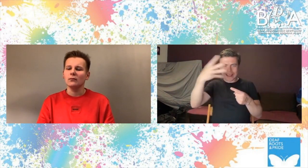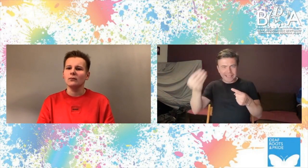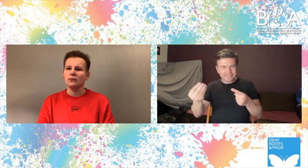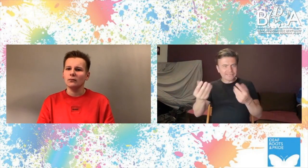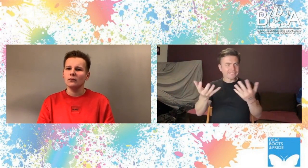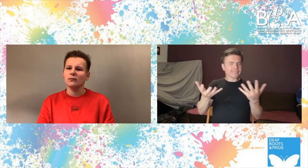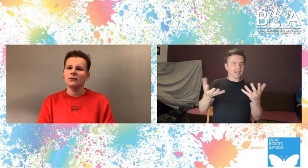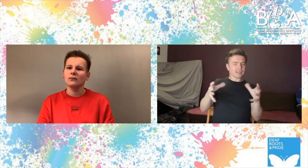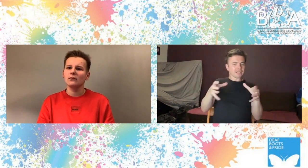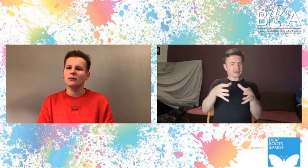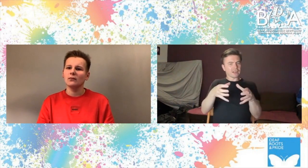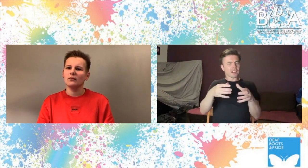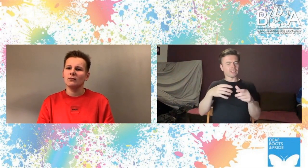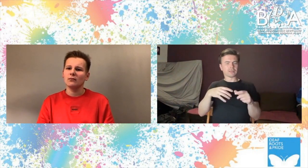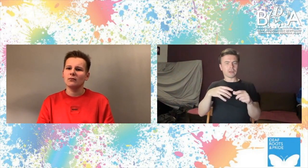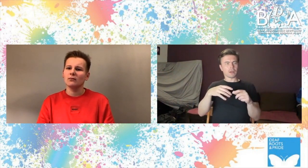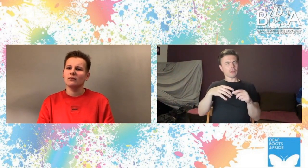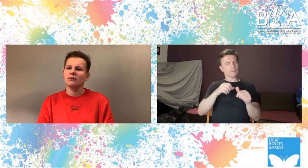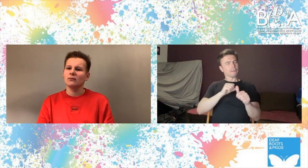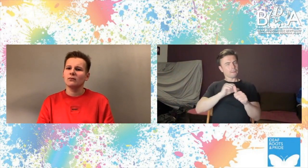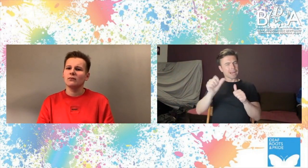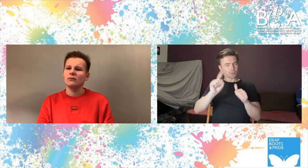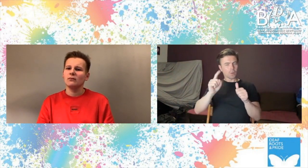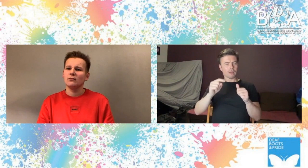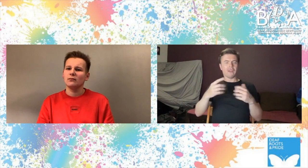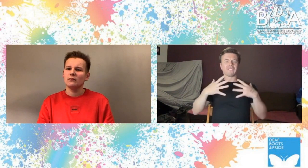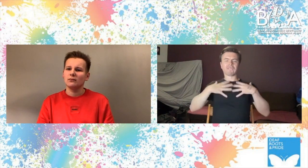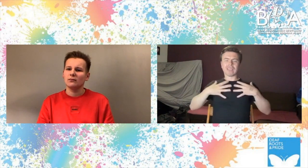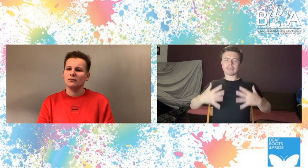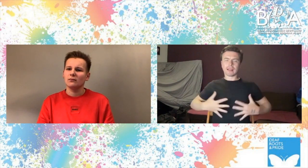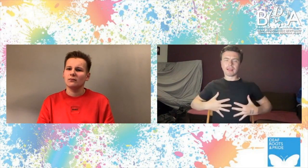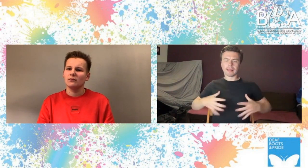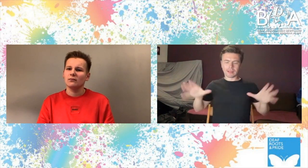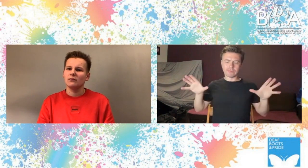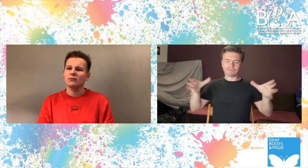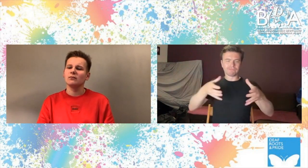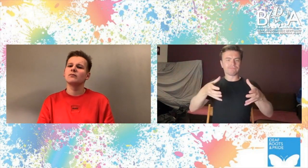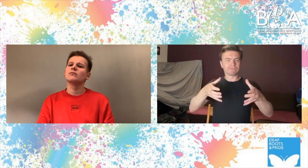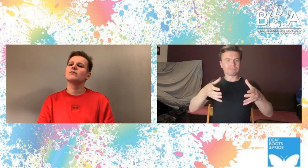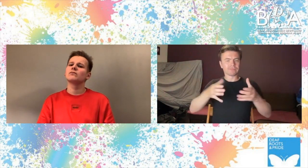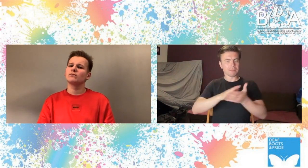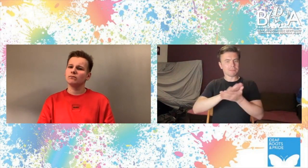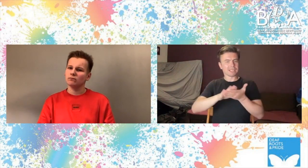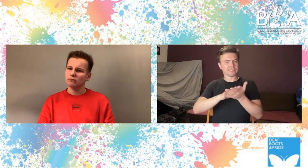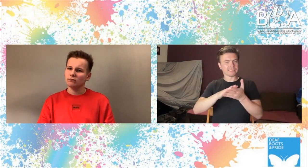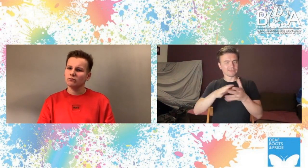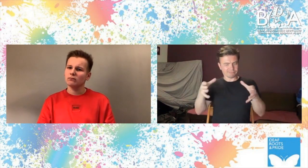or look at this texture here or look at this leaf. It’s quite a physical, in-person thing,